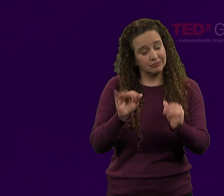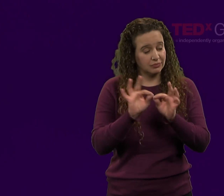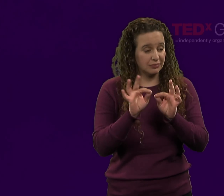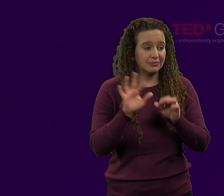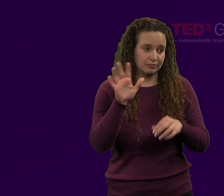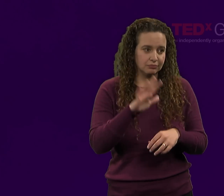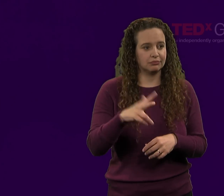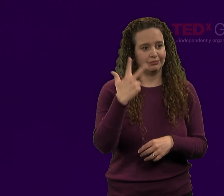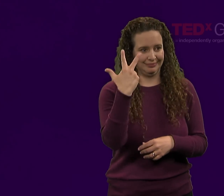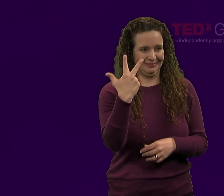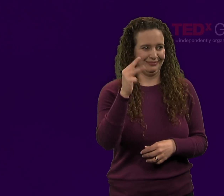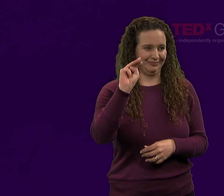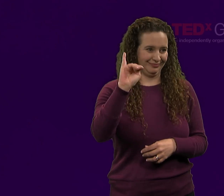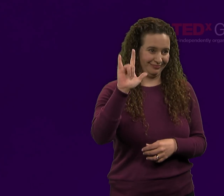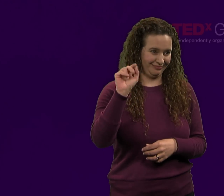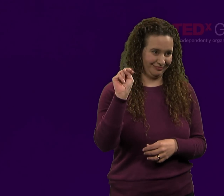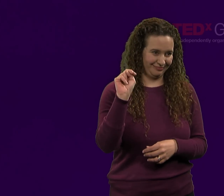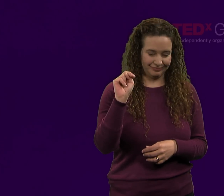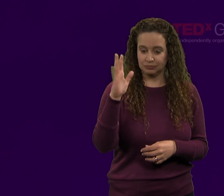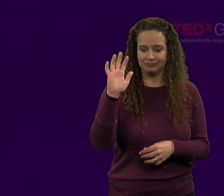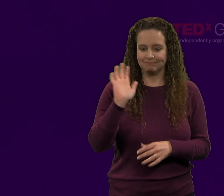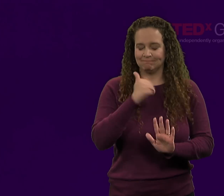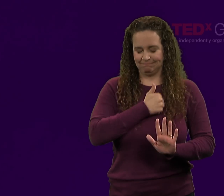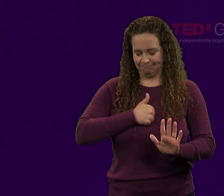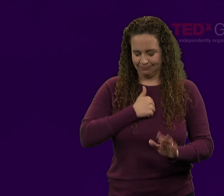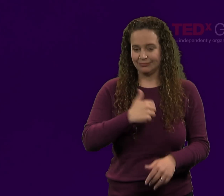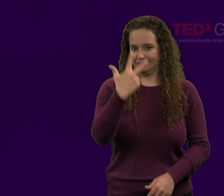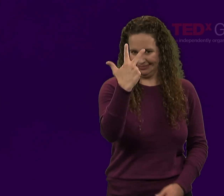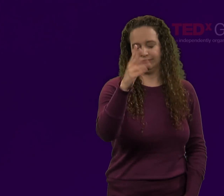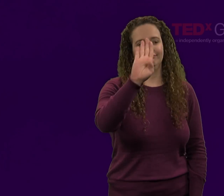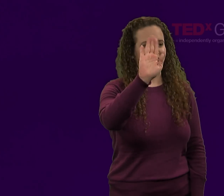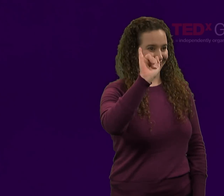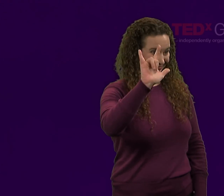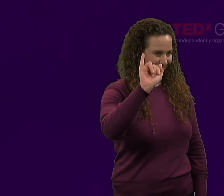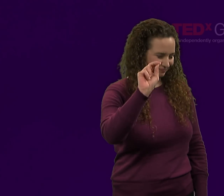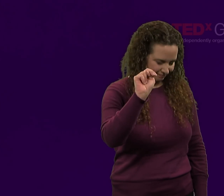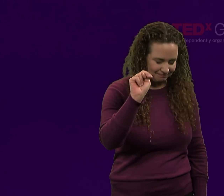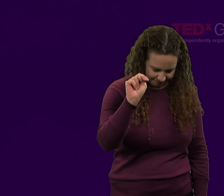In fact, we have about 3 billion dollars that have been spent in this area.